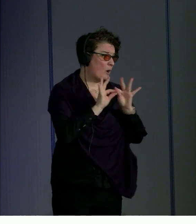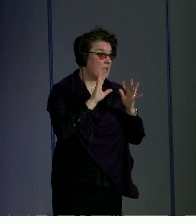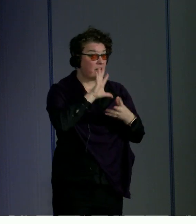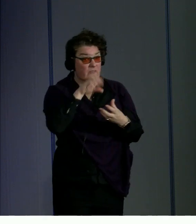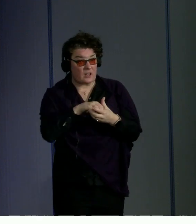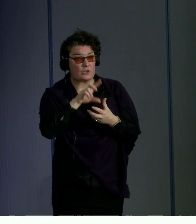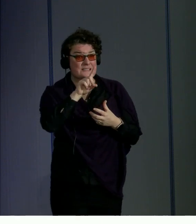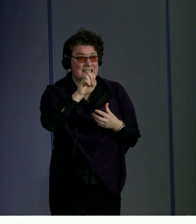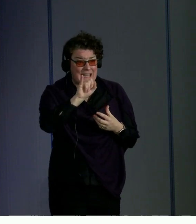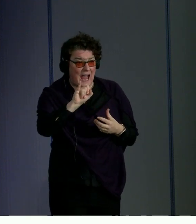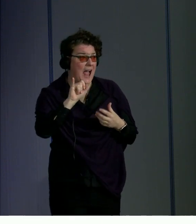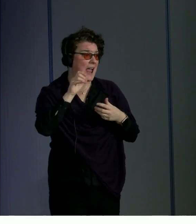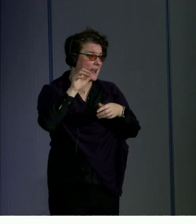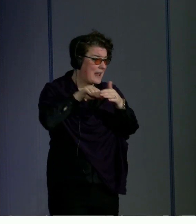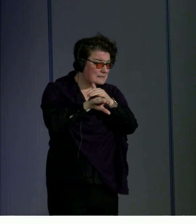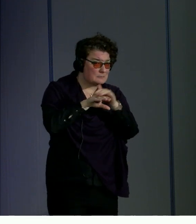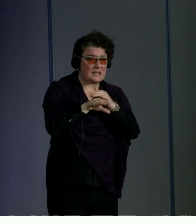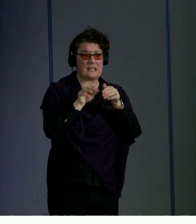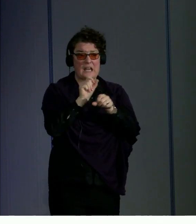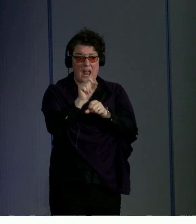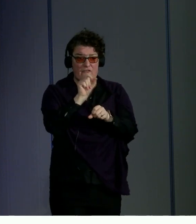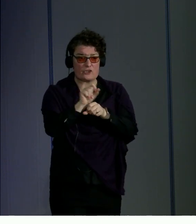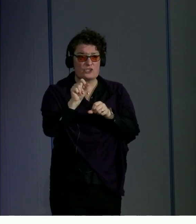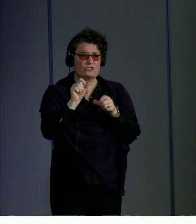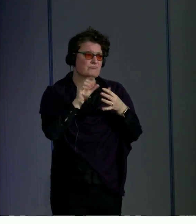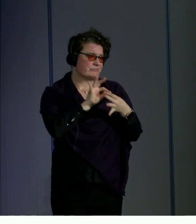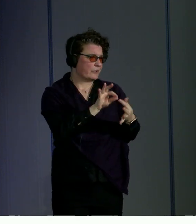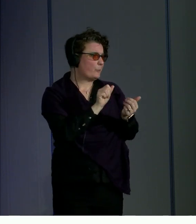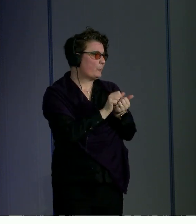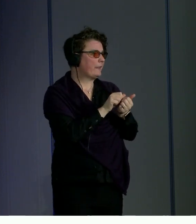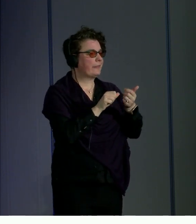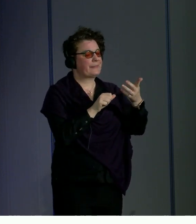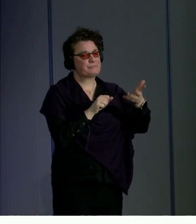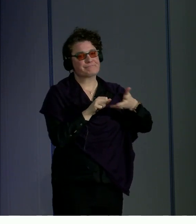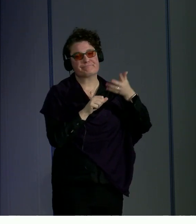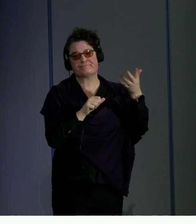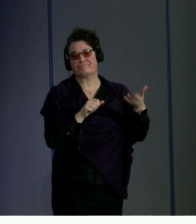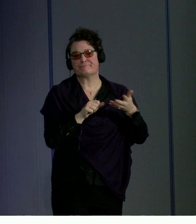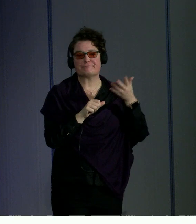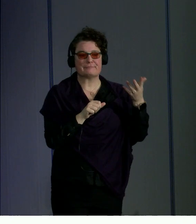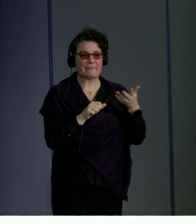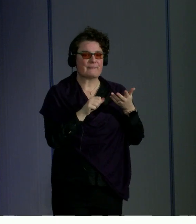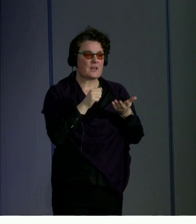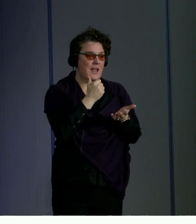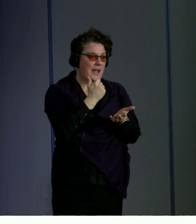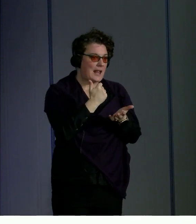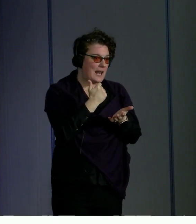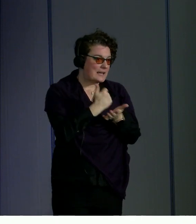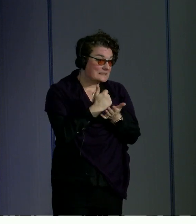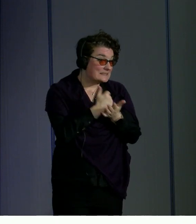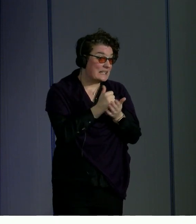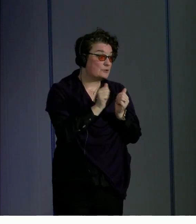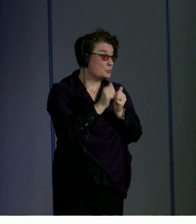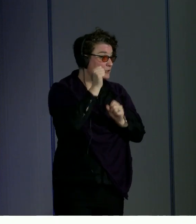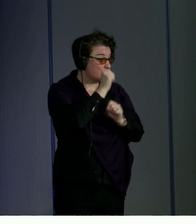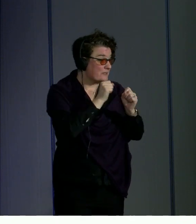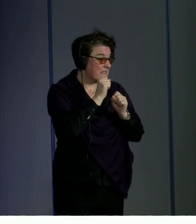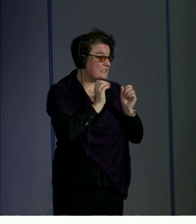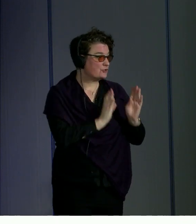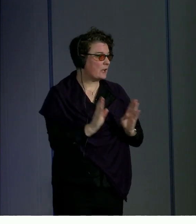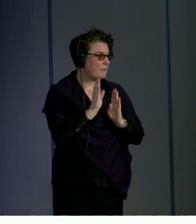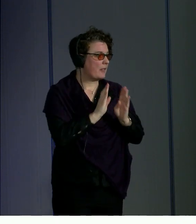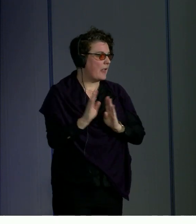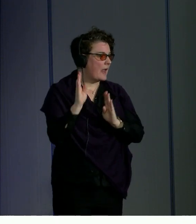efforts in regard to providing assistance with strategic planning, and policies and development,